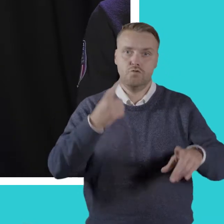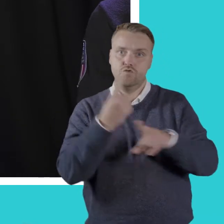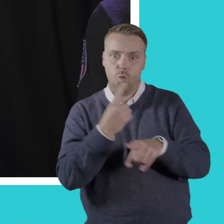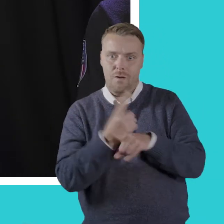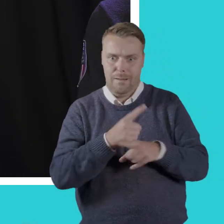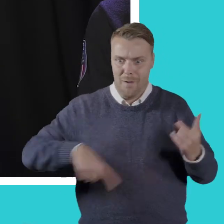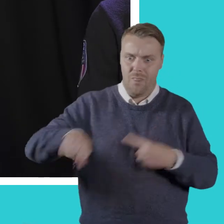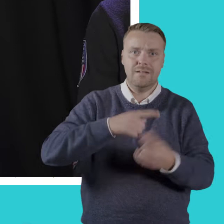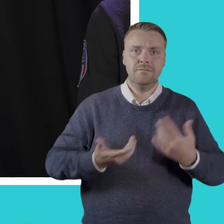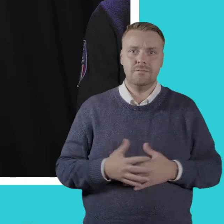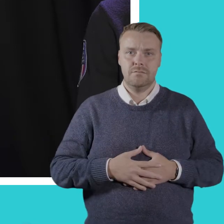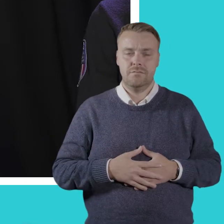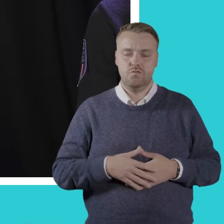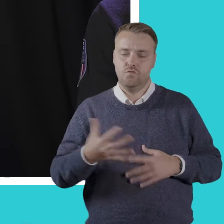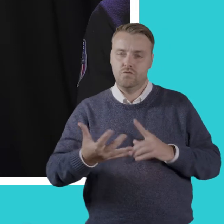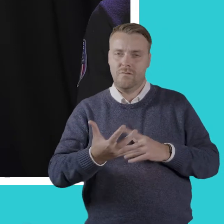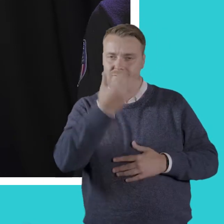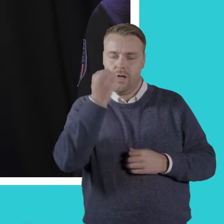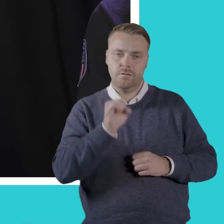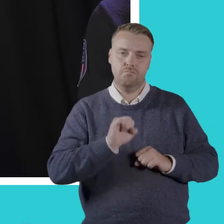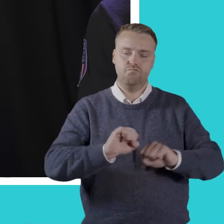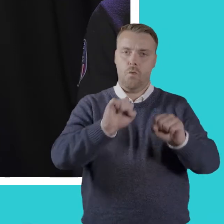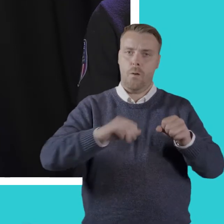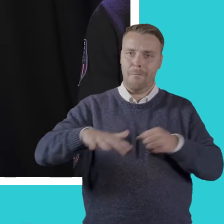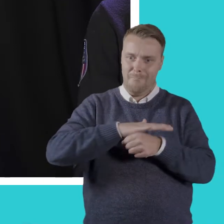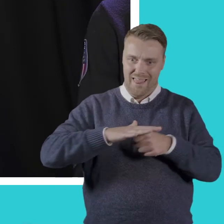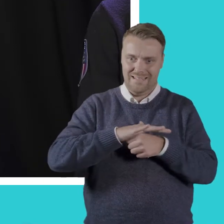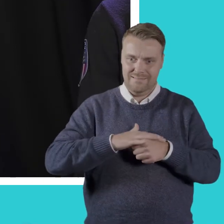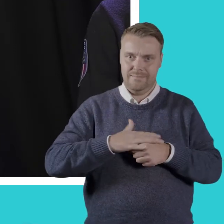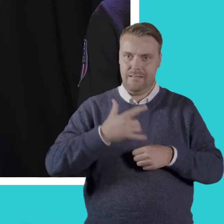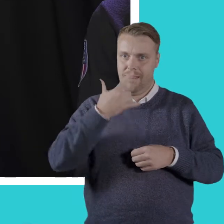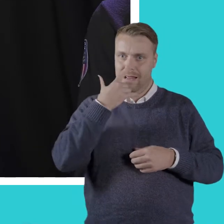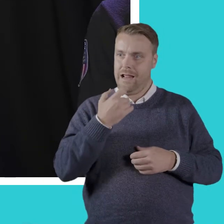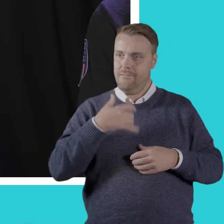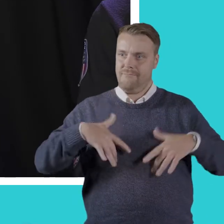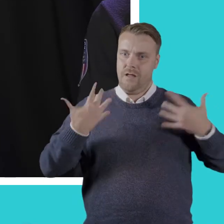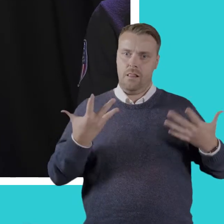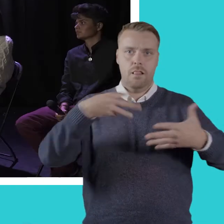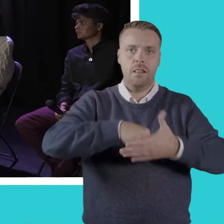in order to find a place that can that can house all of us. All of ourselves if that makes sense?